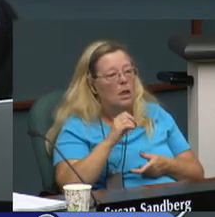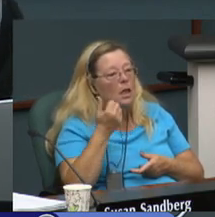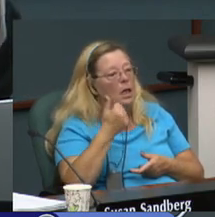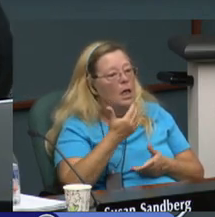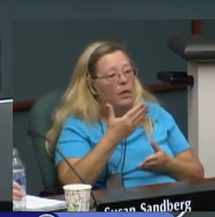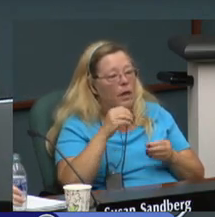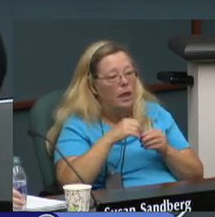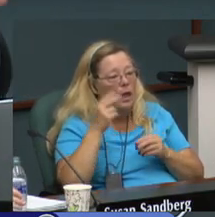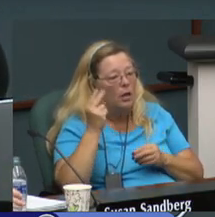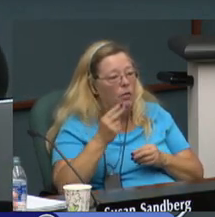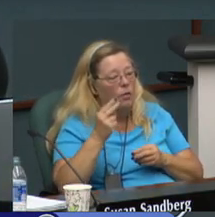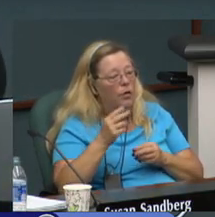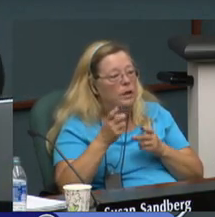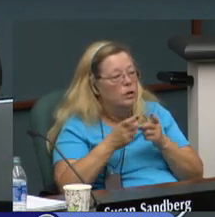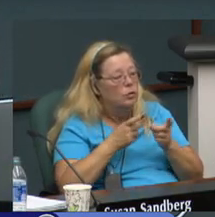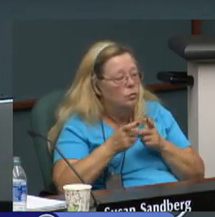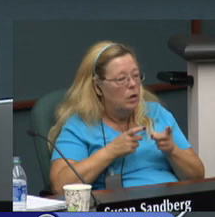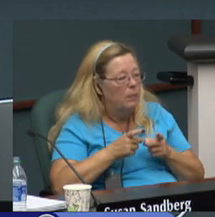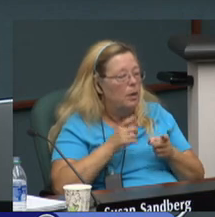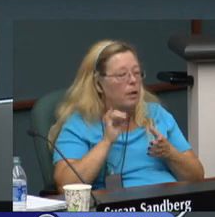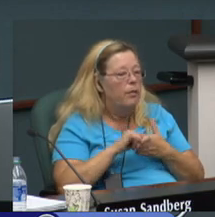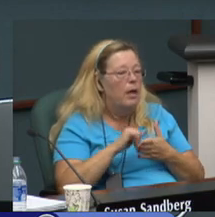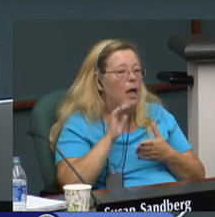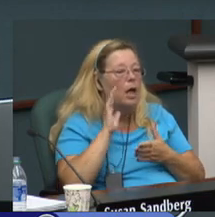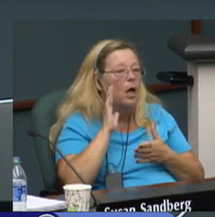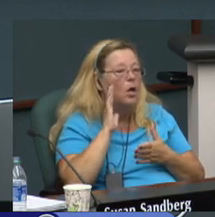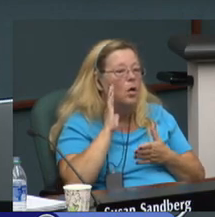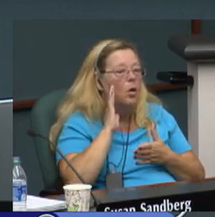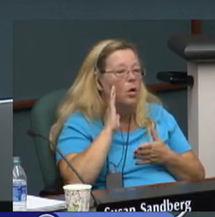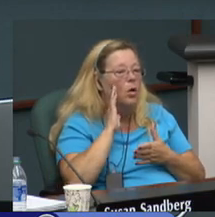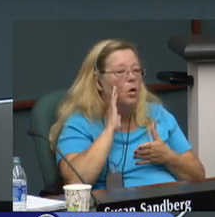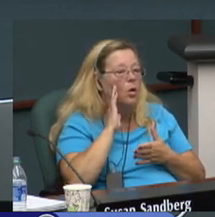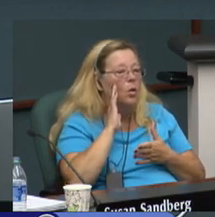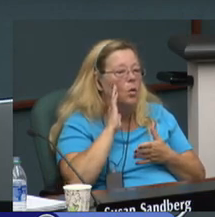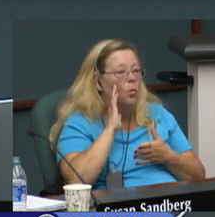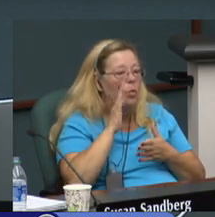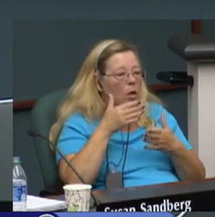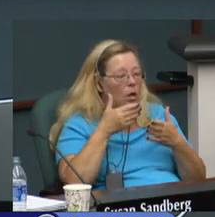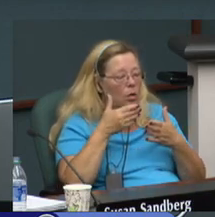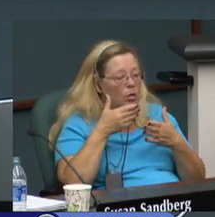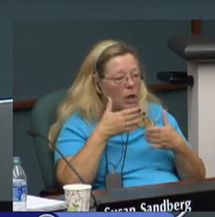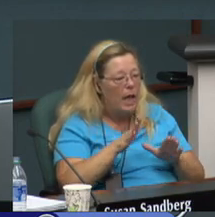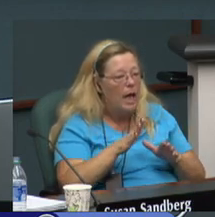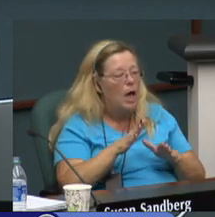historic district description that precludes a lot size going smaller not